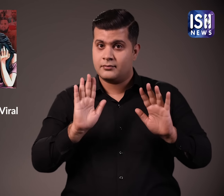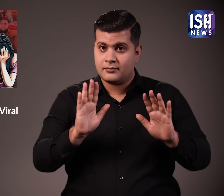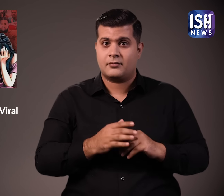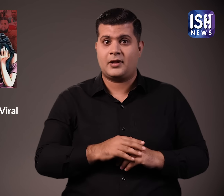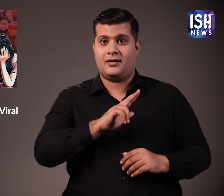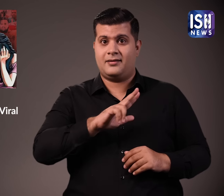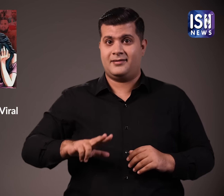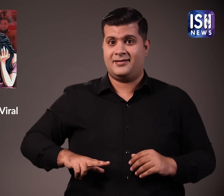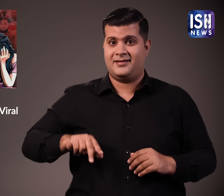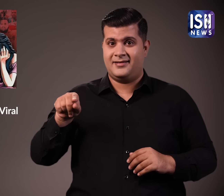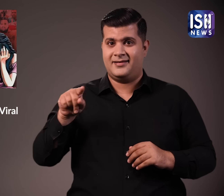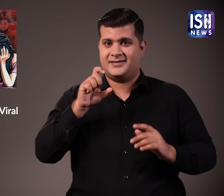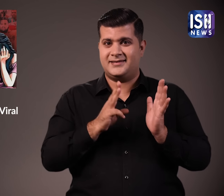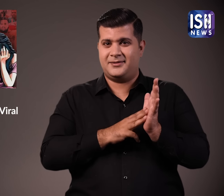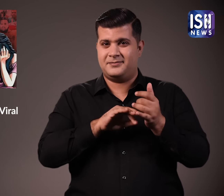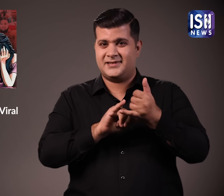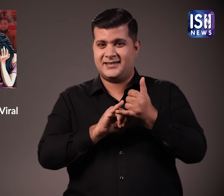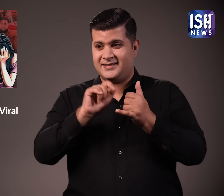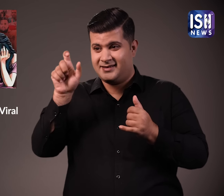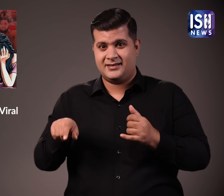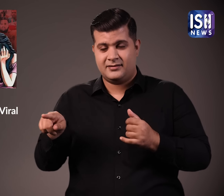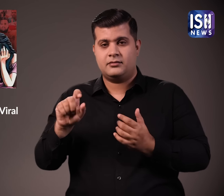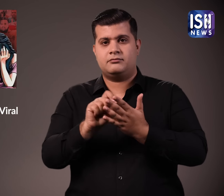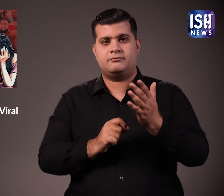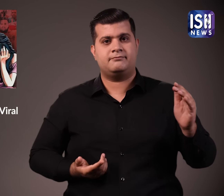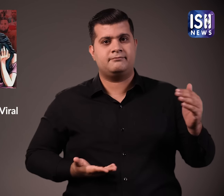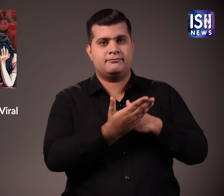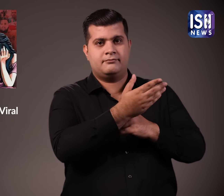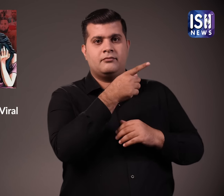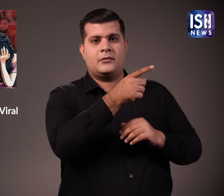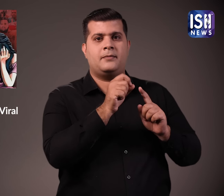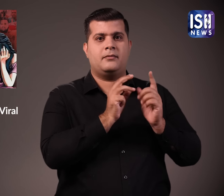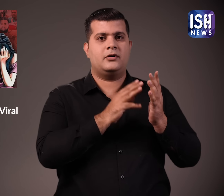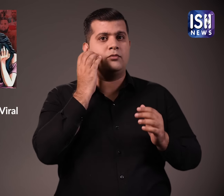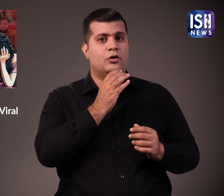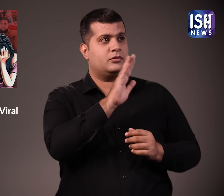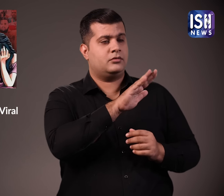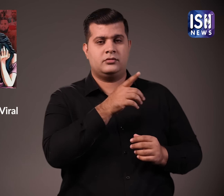Karnataka Chief Minister Siddaramaiah wrote to PM Modi